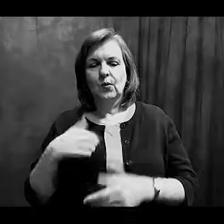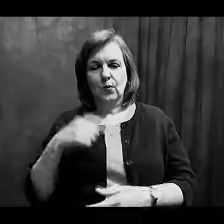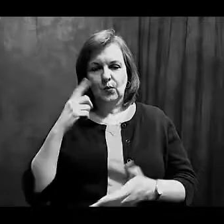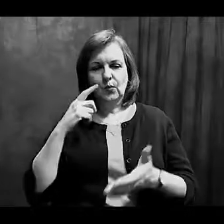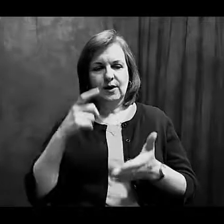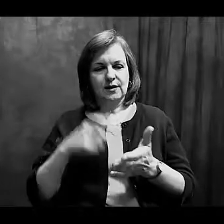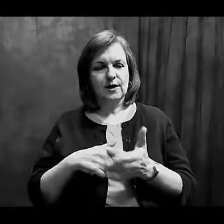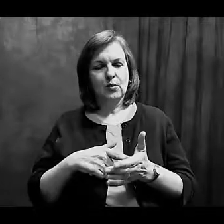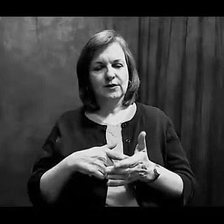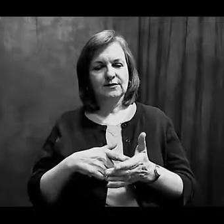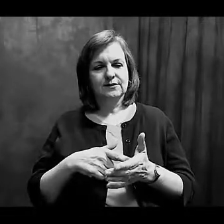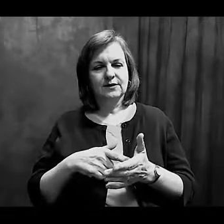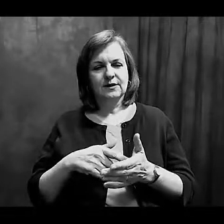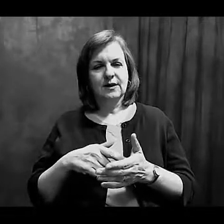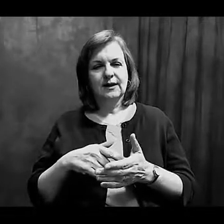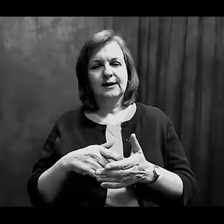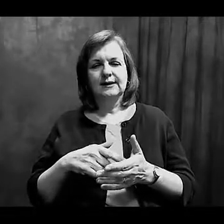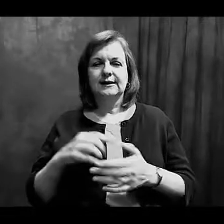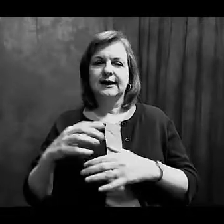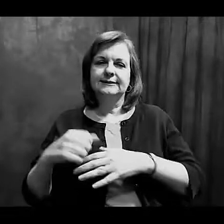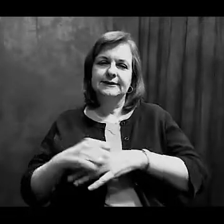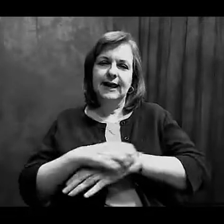we are finding that more and more of them